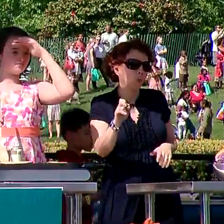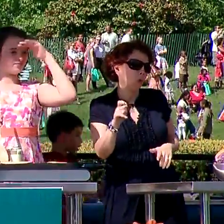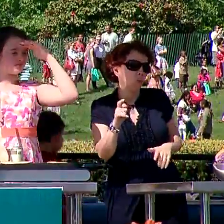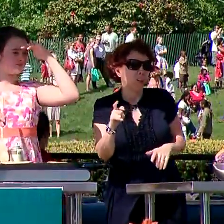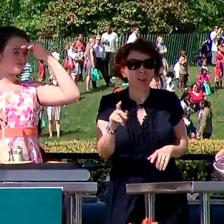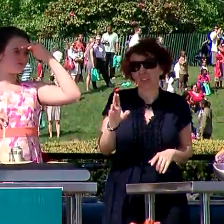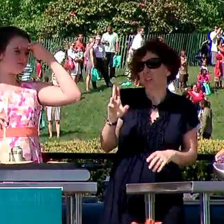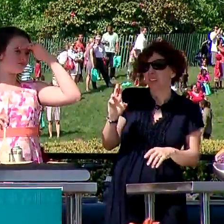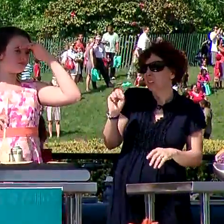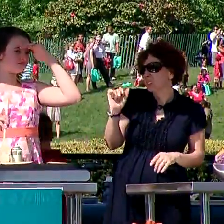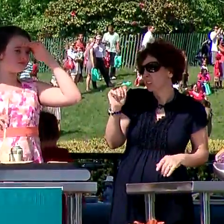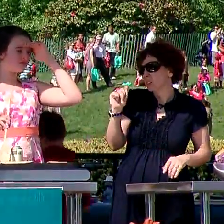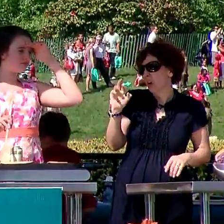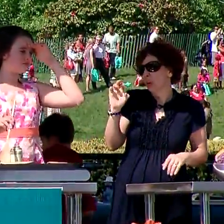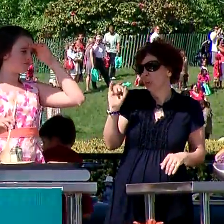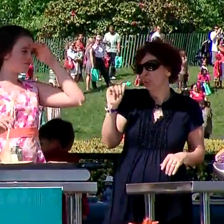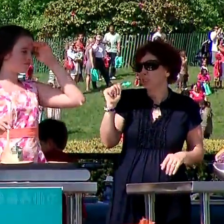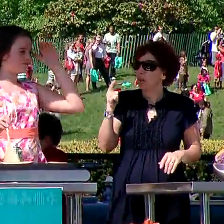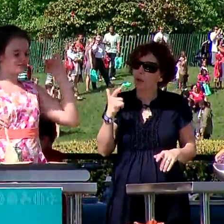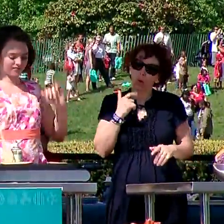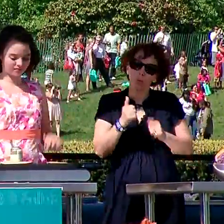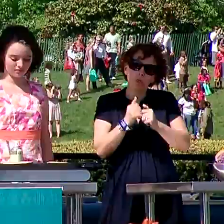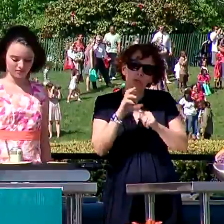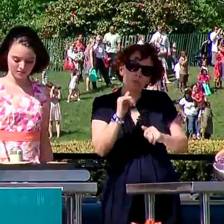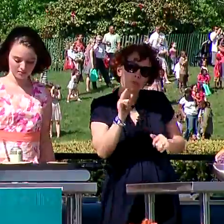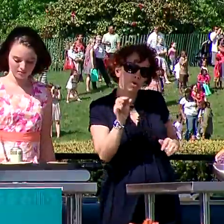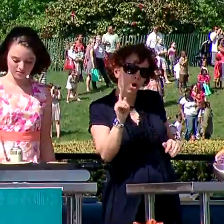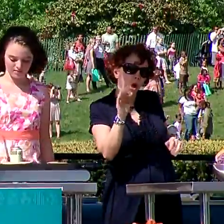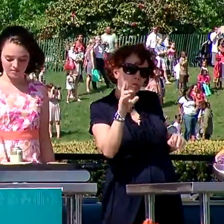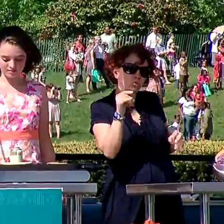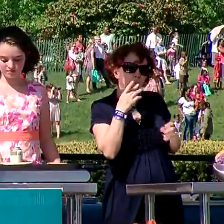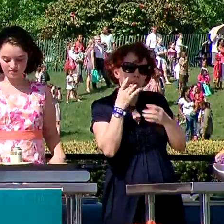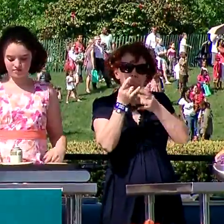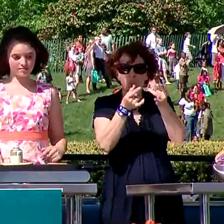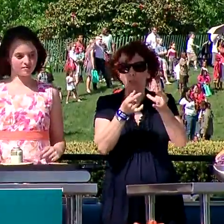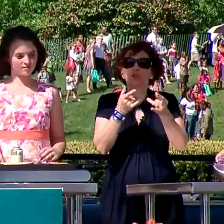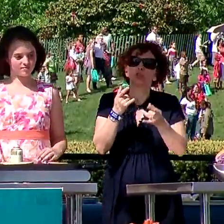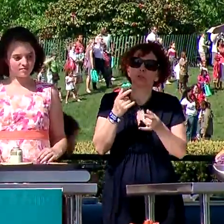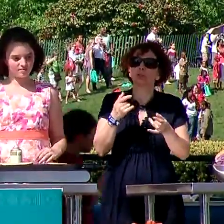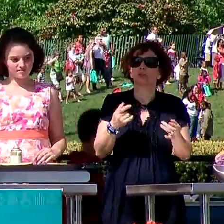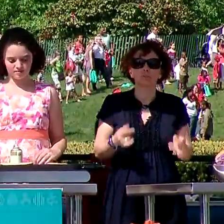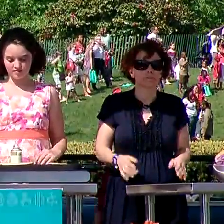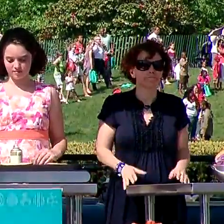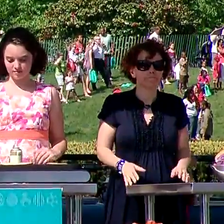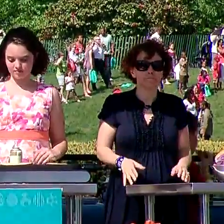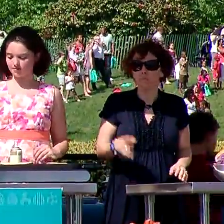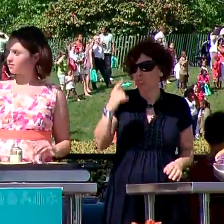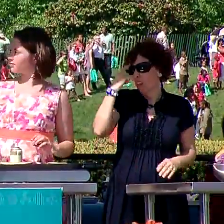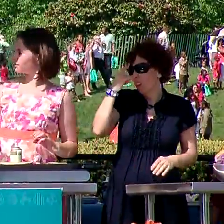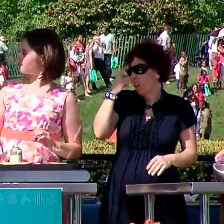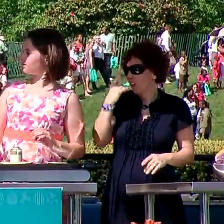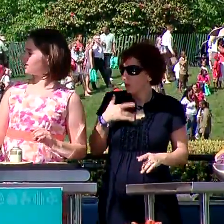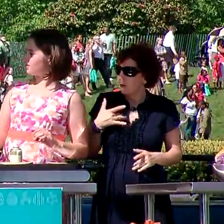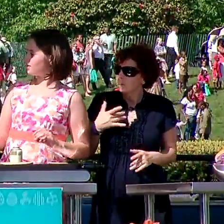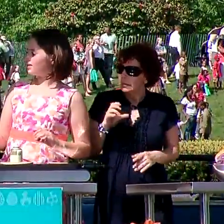all these nice herbs would be fabulous. I think I have some -- do you like cilantro?